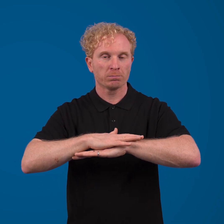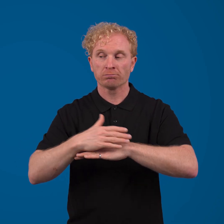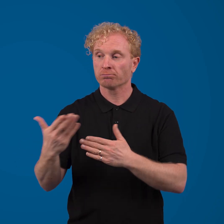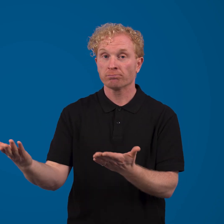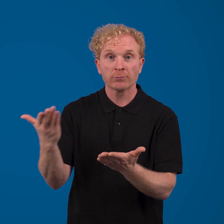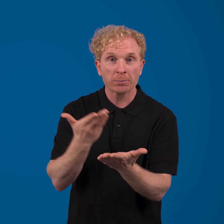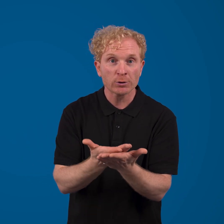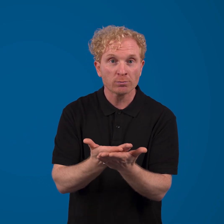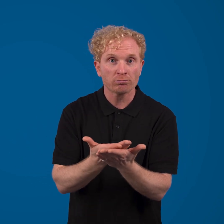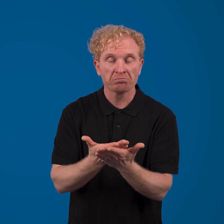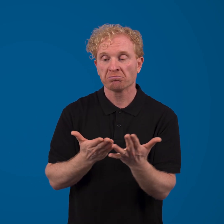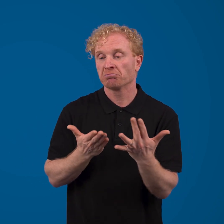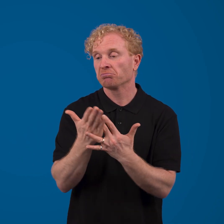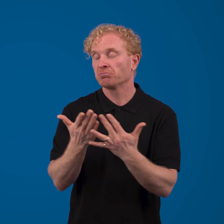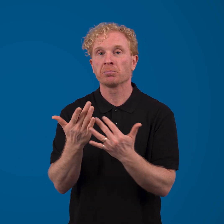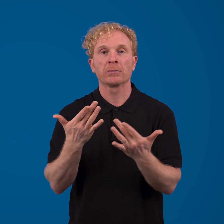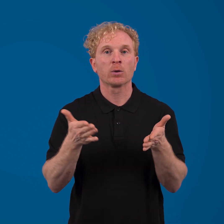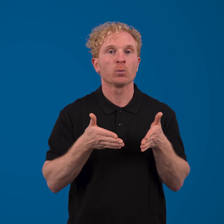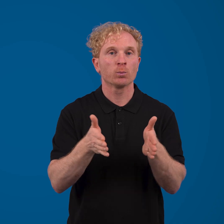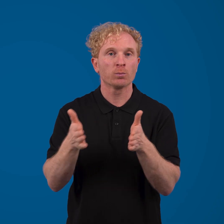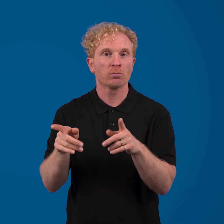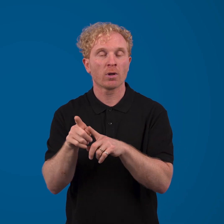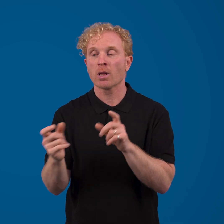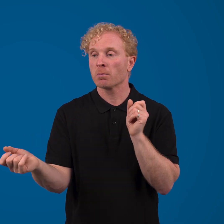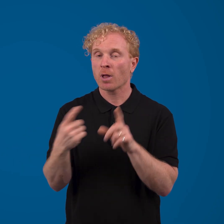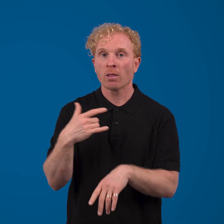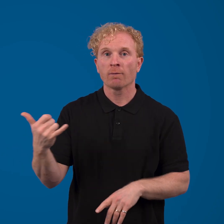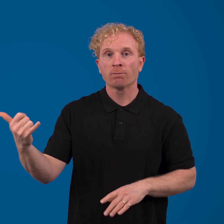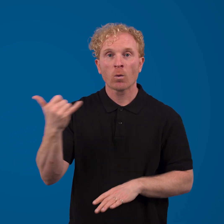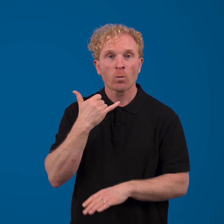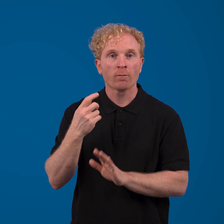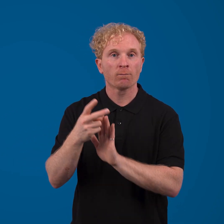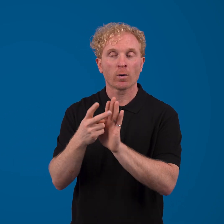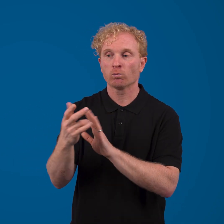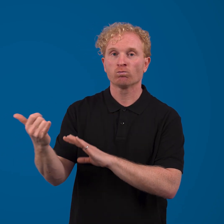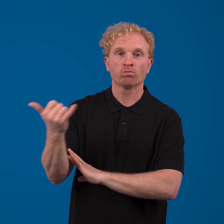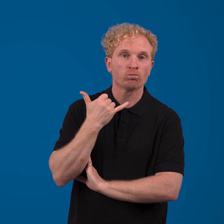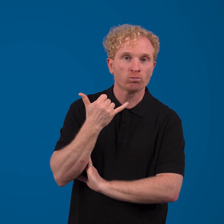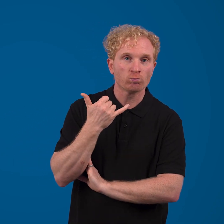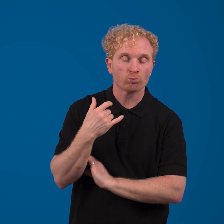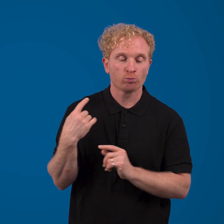and make submissions through alternative pathways, such as email, phone and video call.